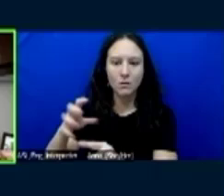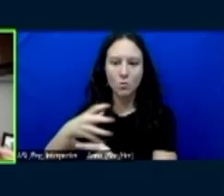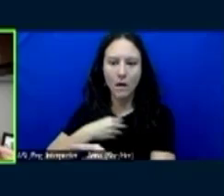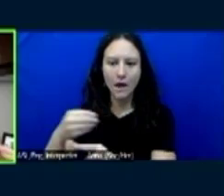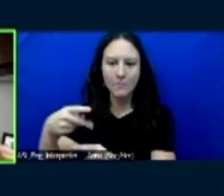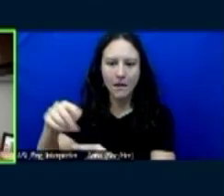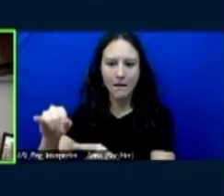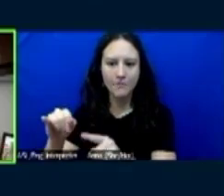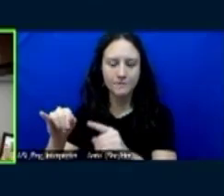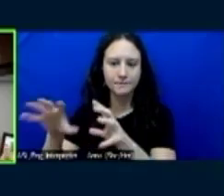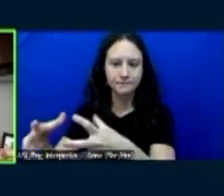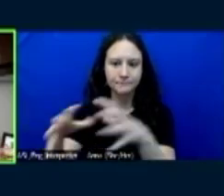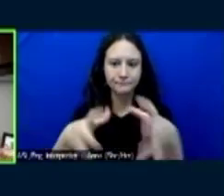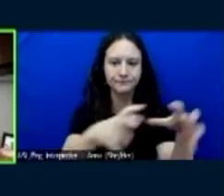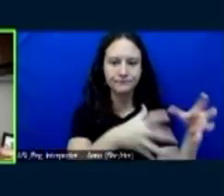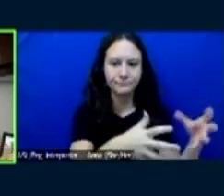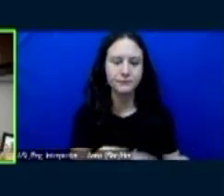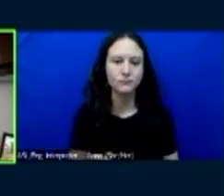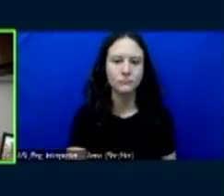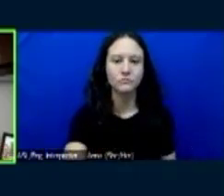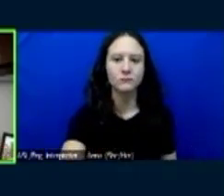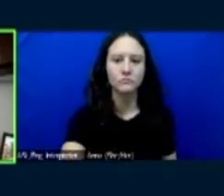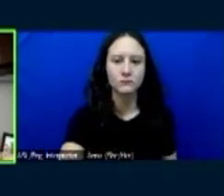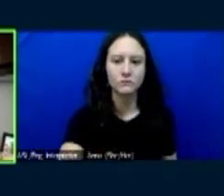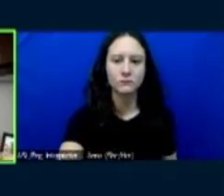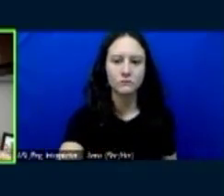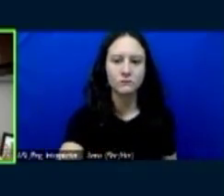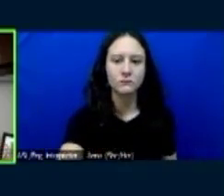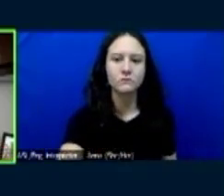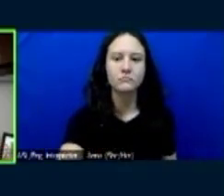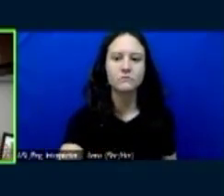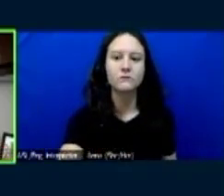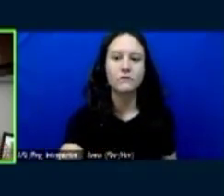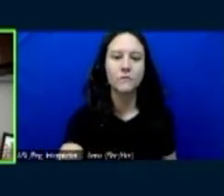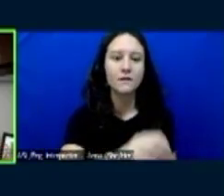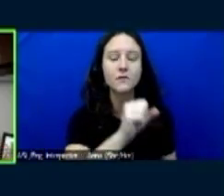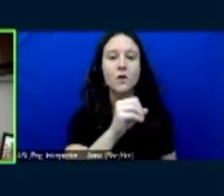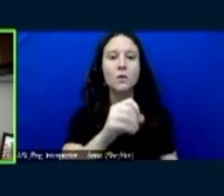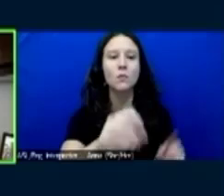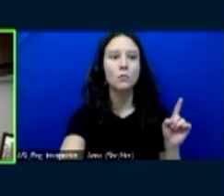The -- it took these actual applications, and they were redacted by study personnel